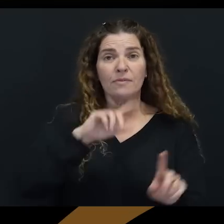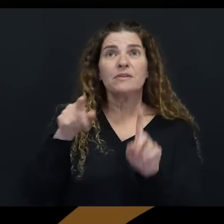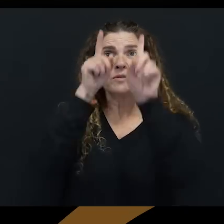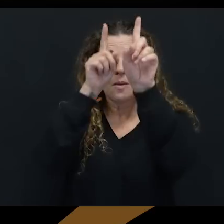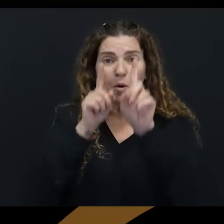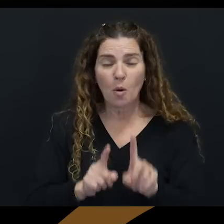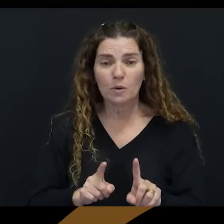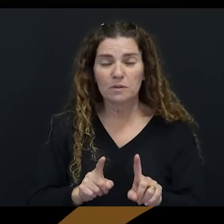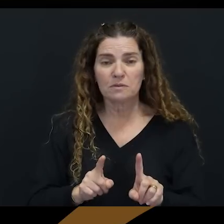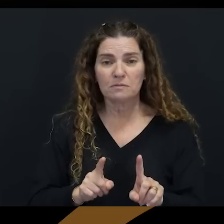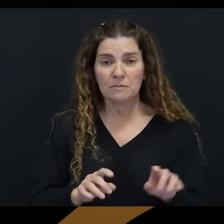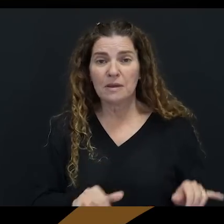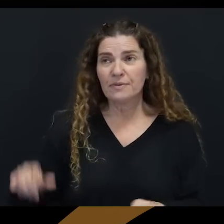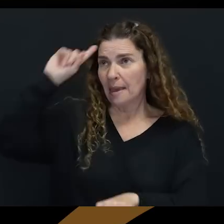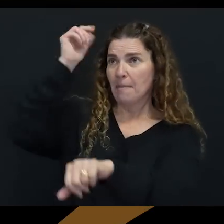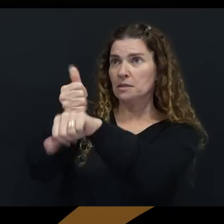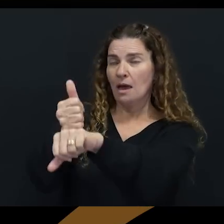We have the same goals, the same mindset.